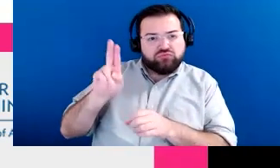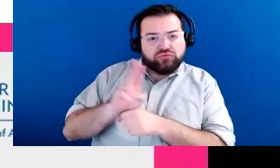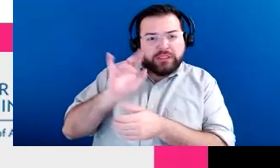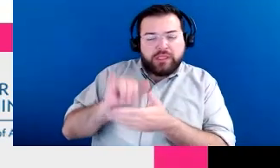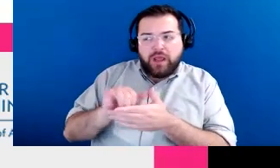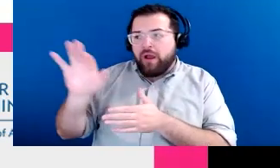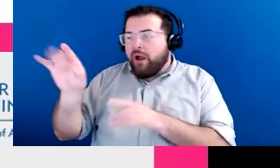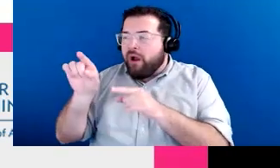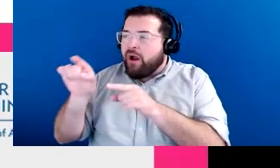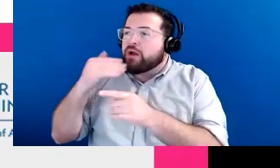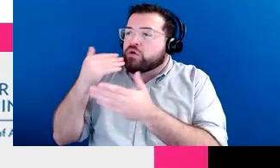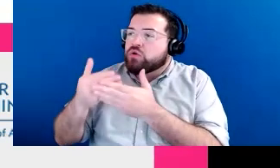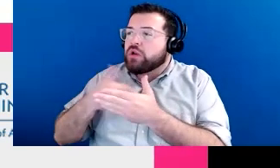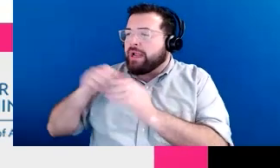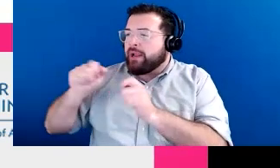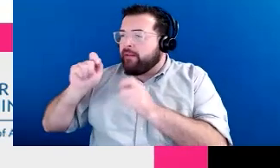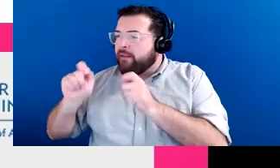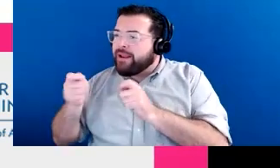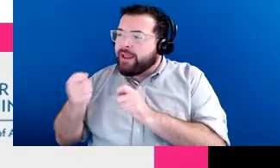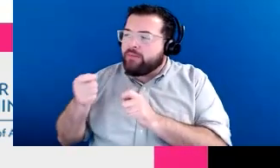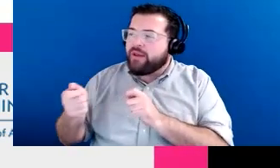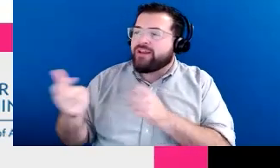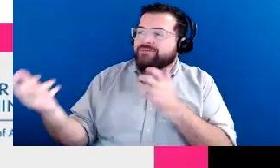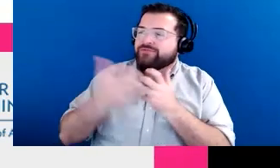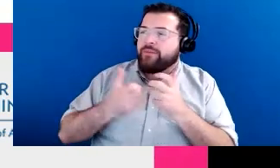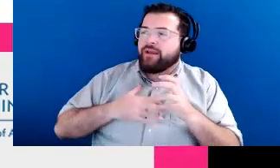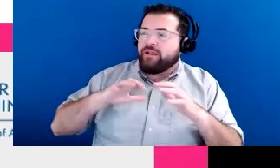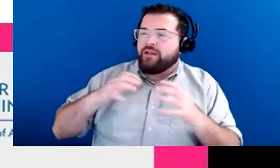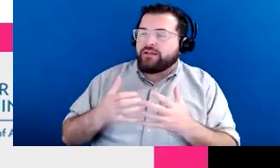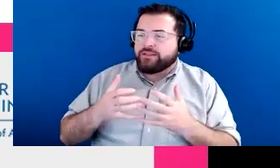Yeah, this is good, but I could modify it for my class by doing this.